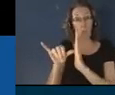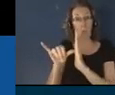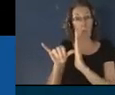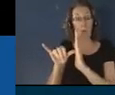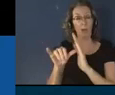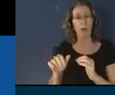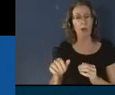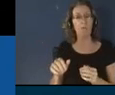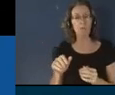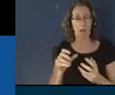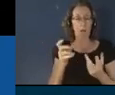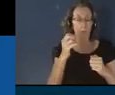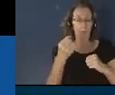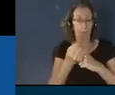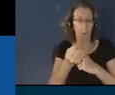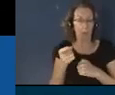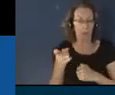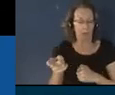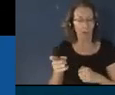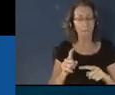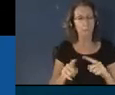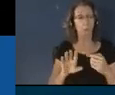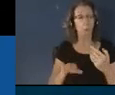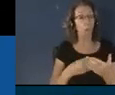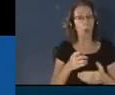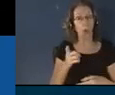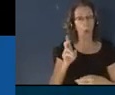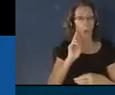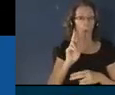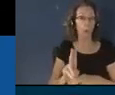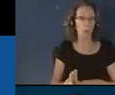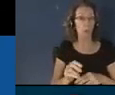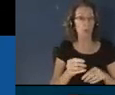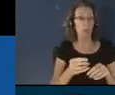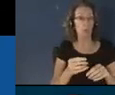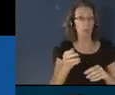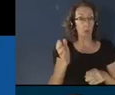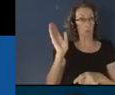promote YouTube but since we are all going to be using it up to present our the recordings,